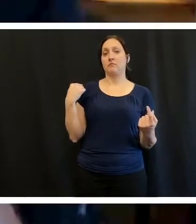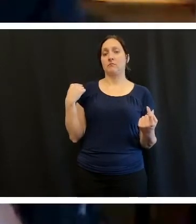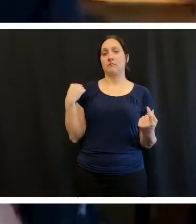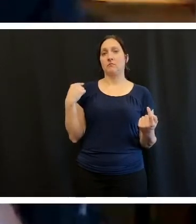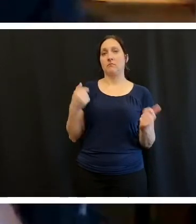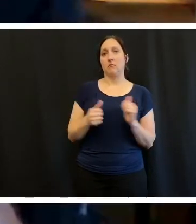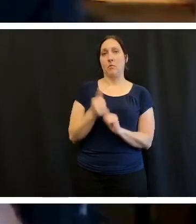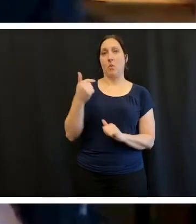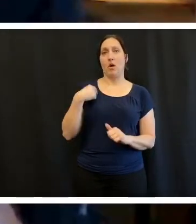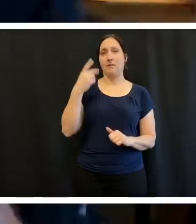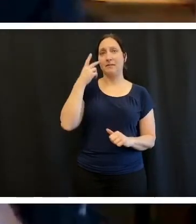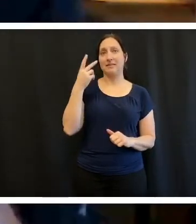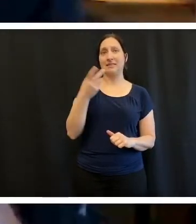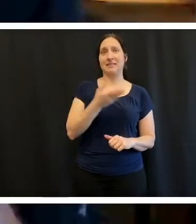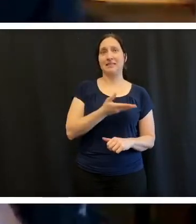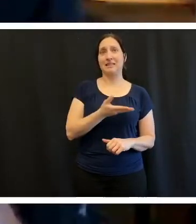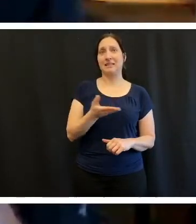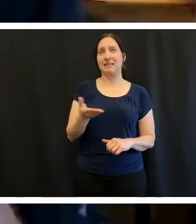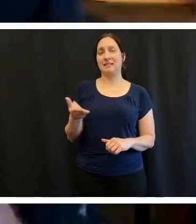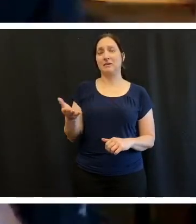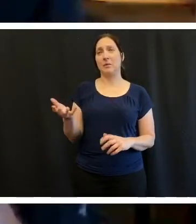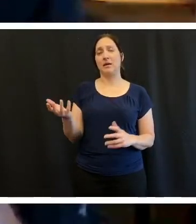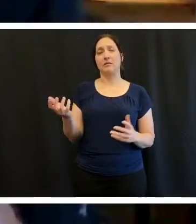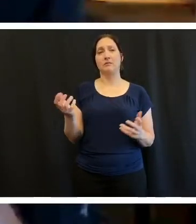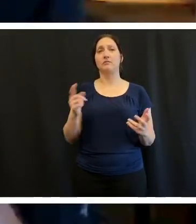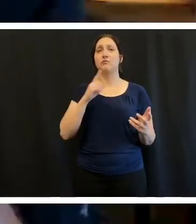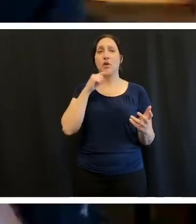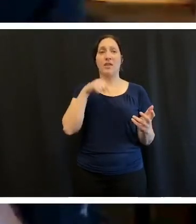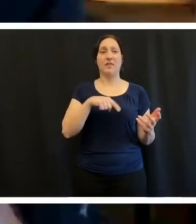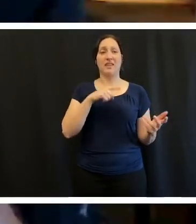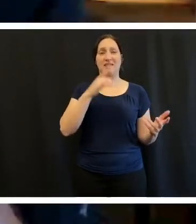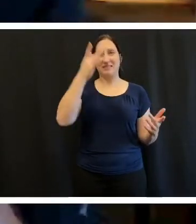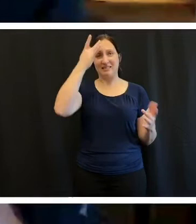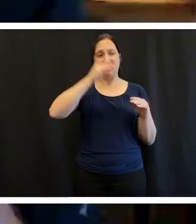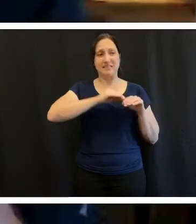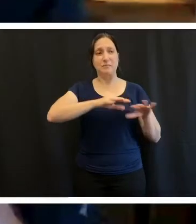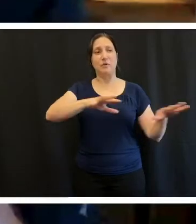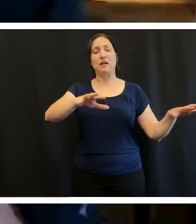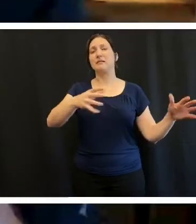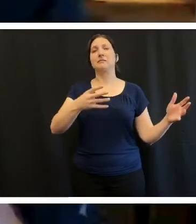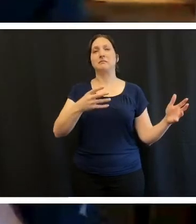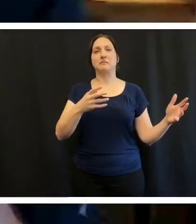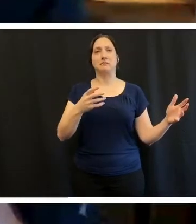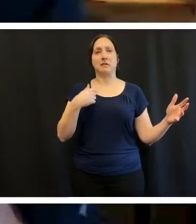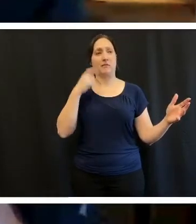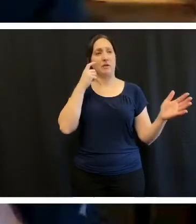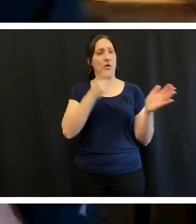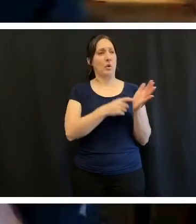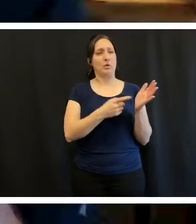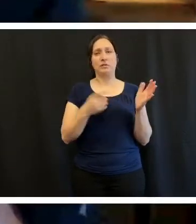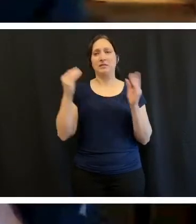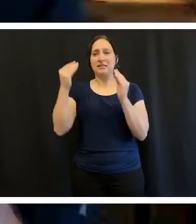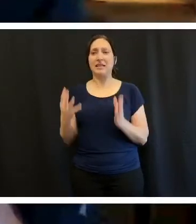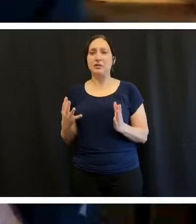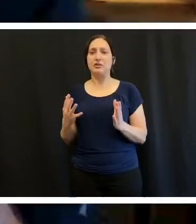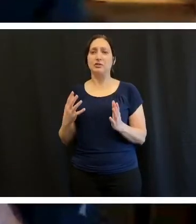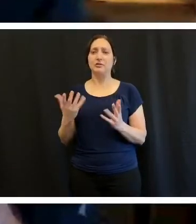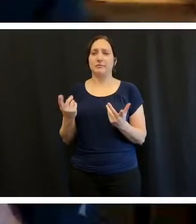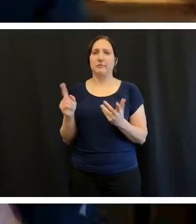I think this pandemic, if its shown anything, it's that our teacher are so much more than just the people who deliver content.